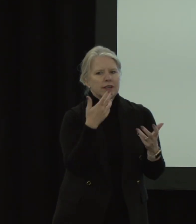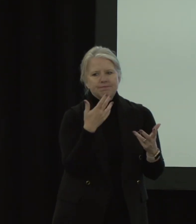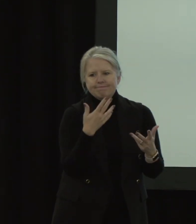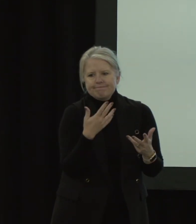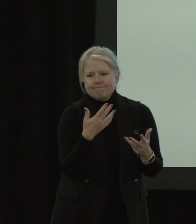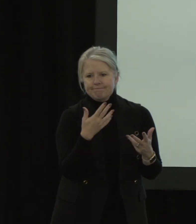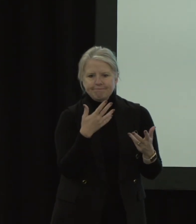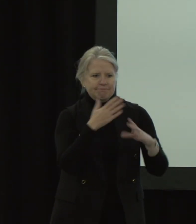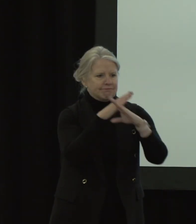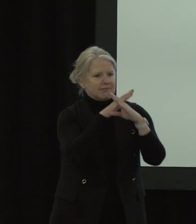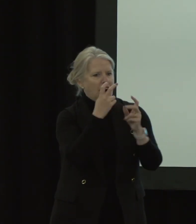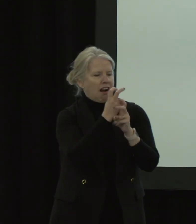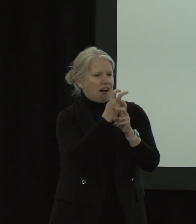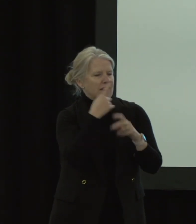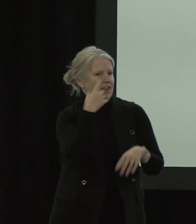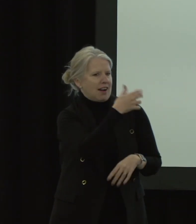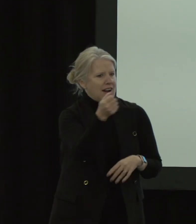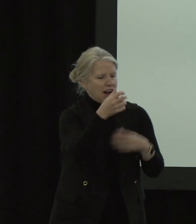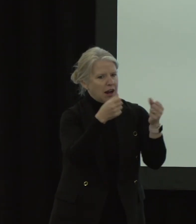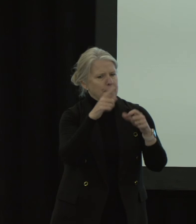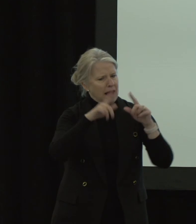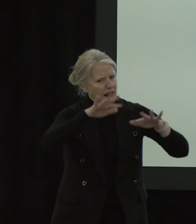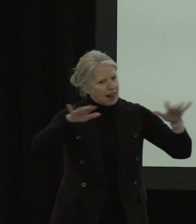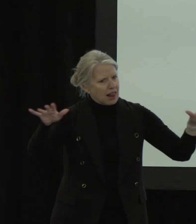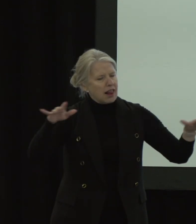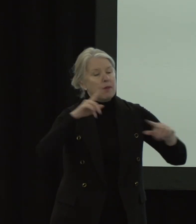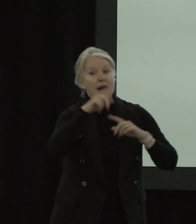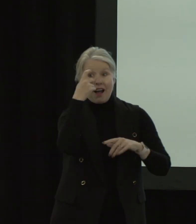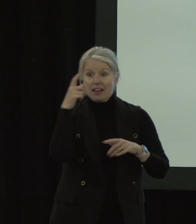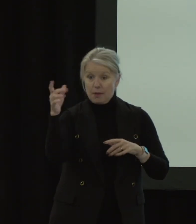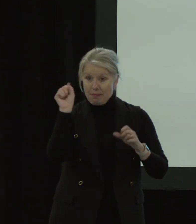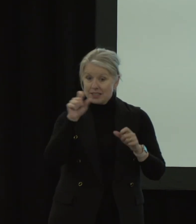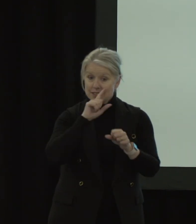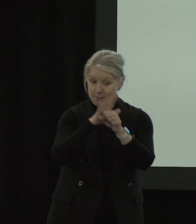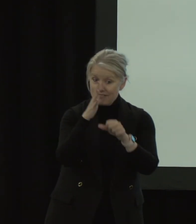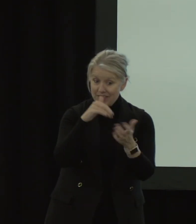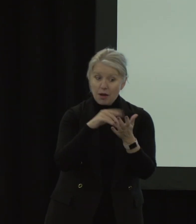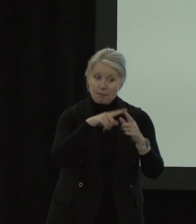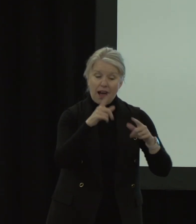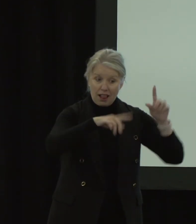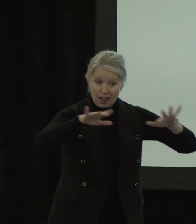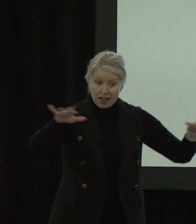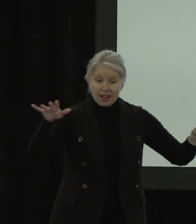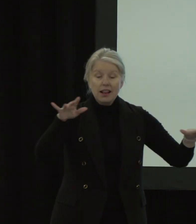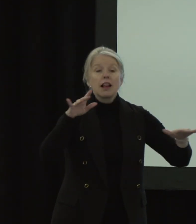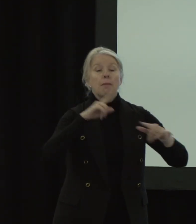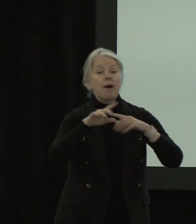disabilities. But I think, we need one more thing, and I challenge the Federal